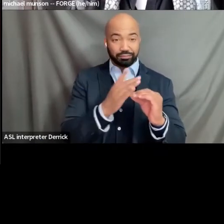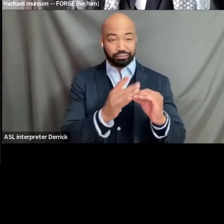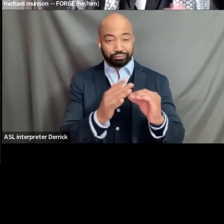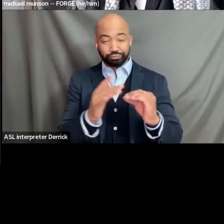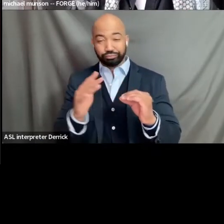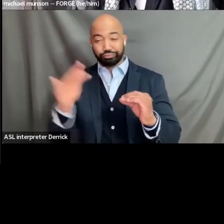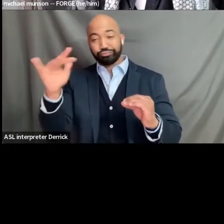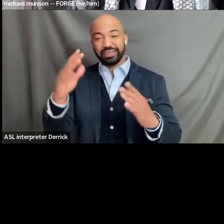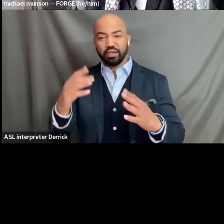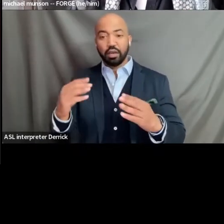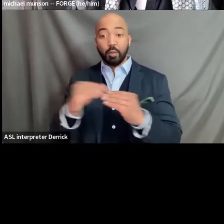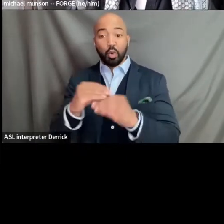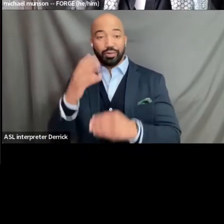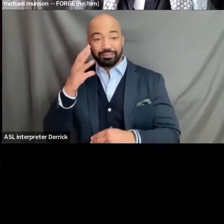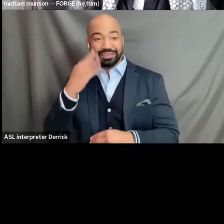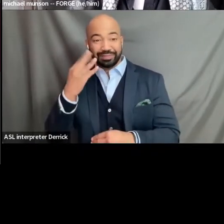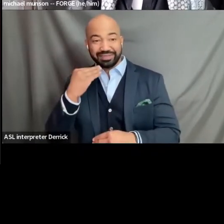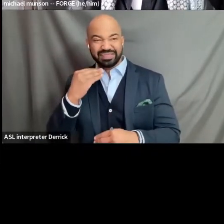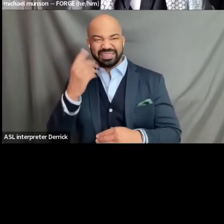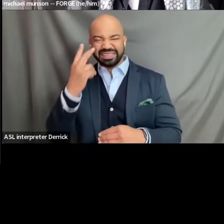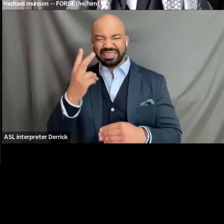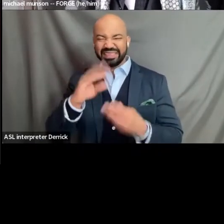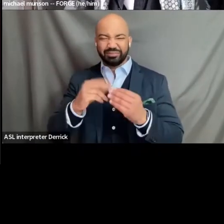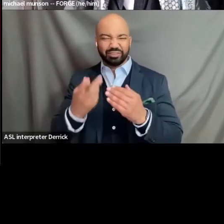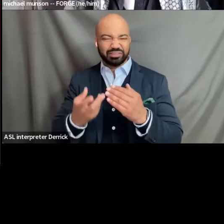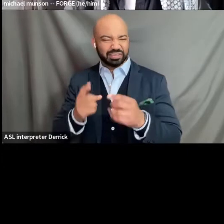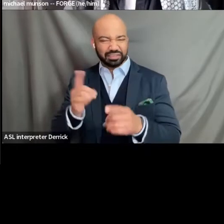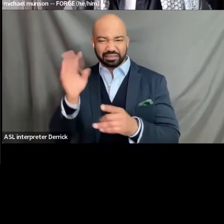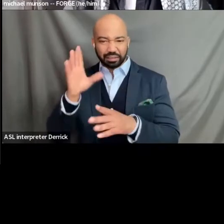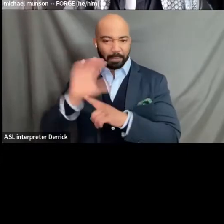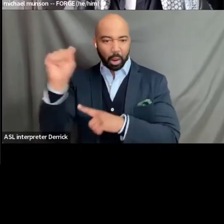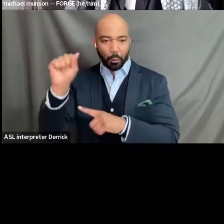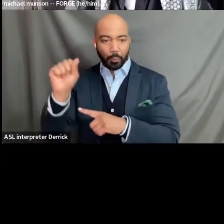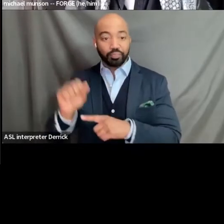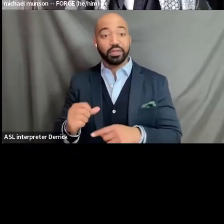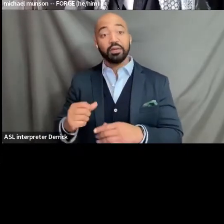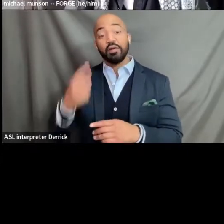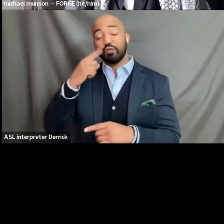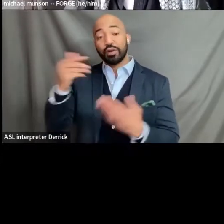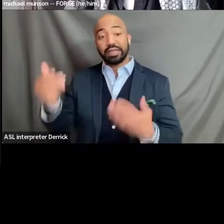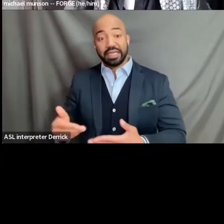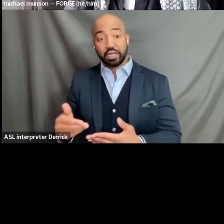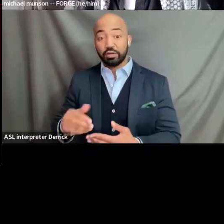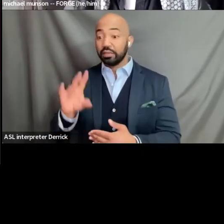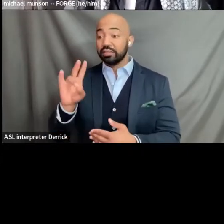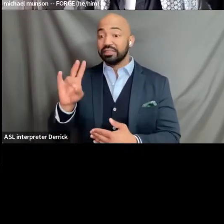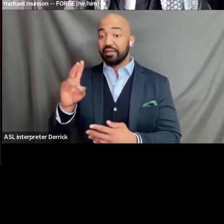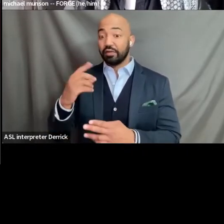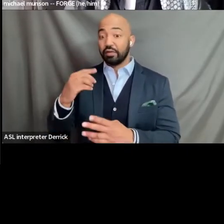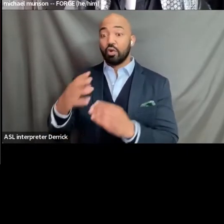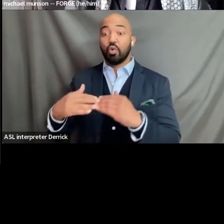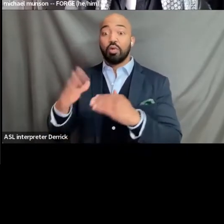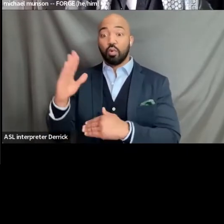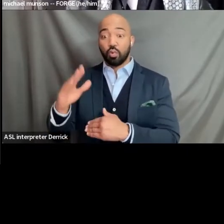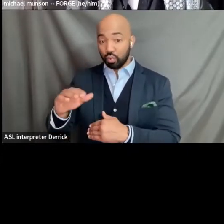So at the top of this chart from the ACEs is 35% with folks that have seven or more ACEs.